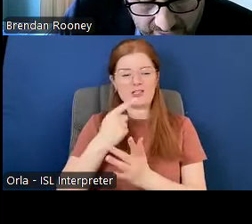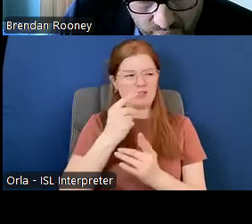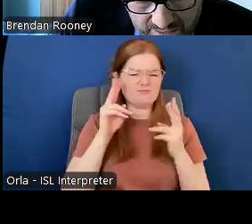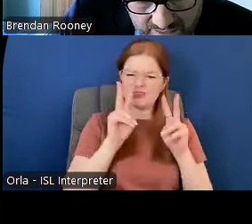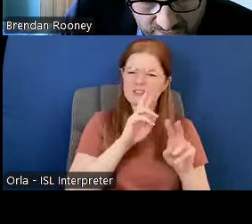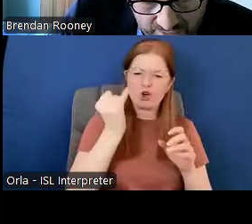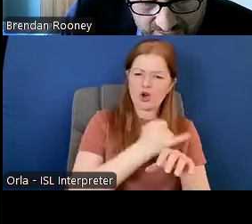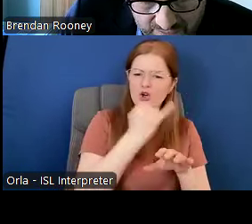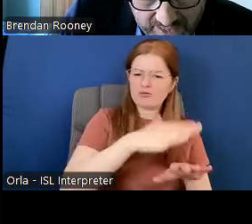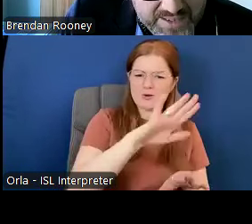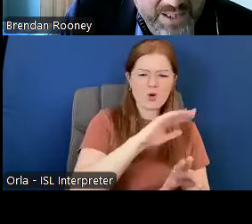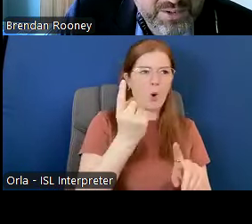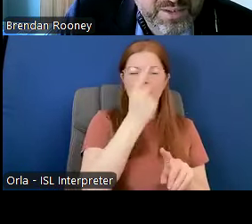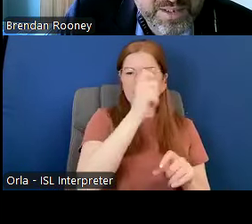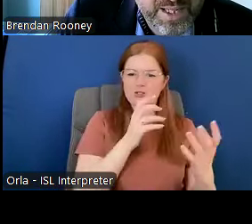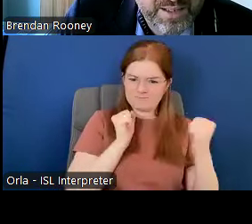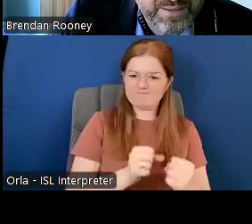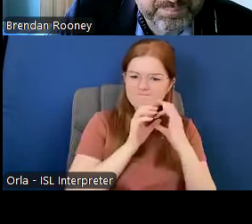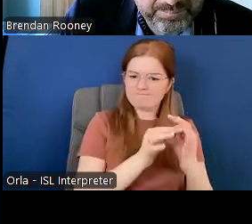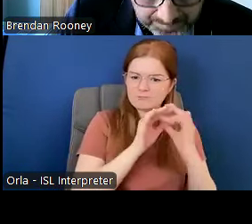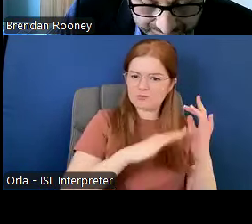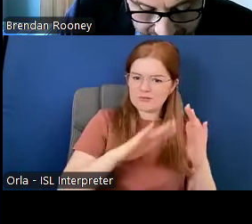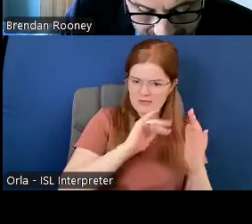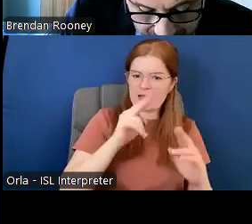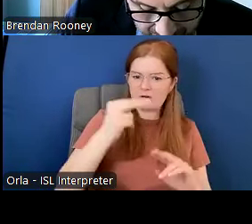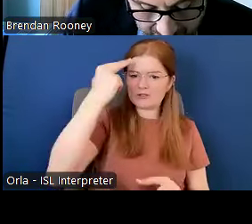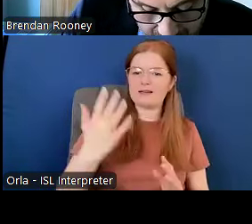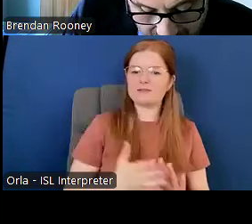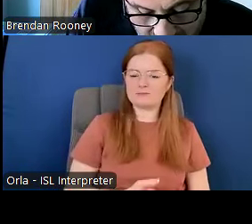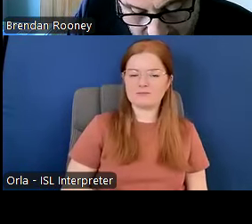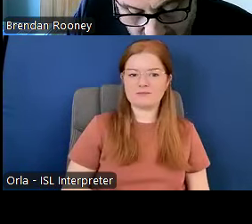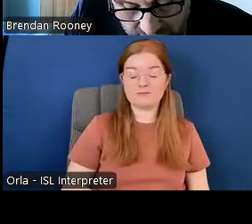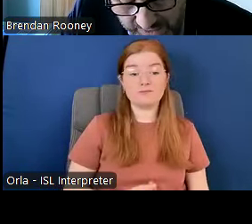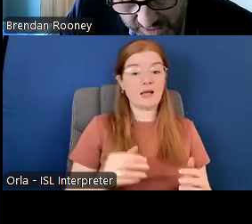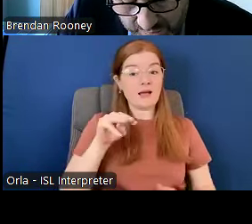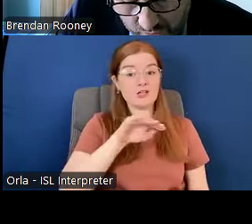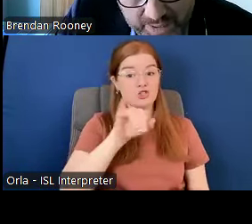only one so close to the landscape can understand." Mainie Jellett also returned more